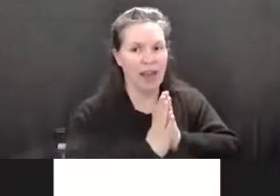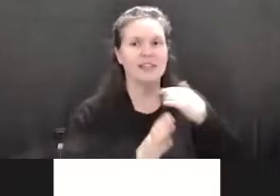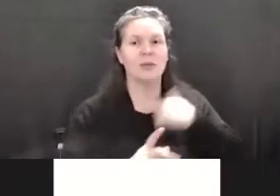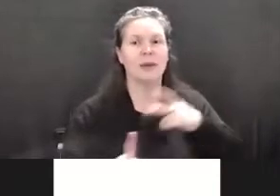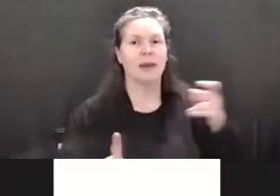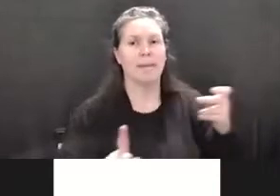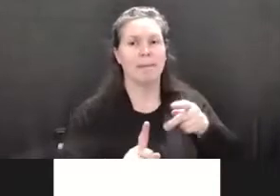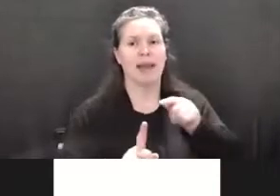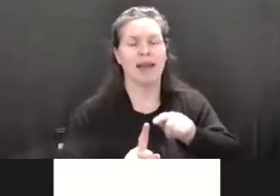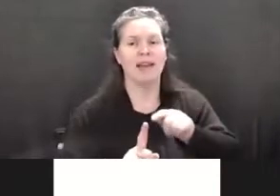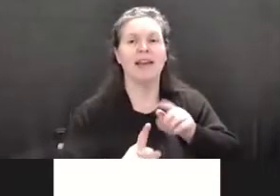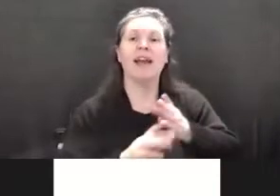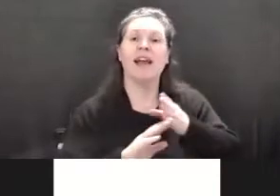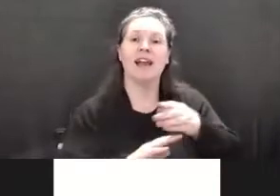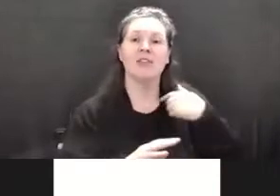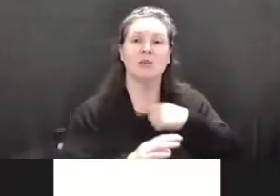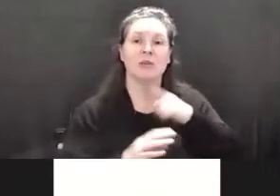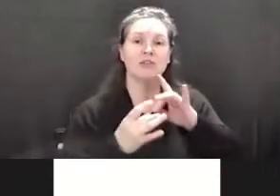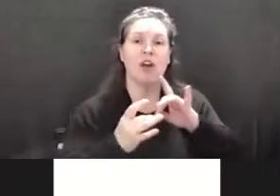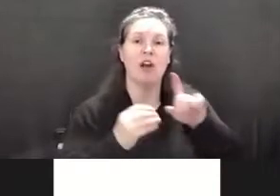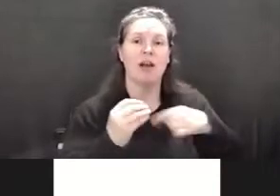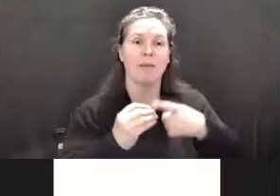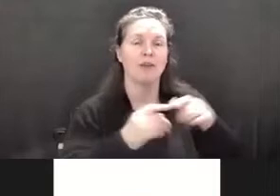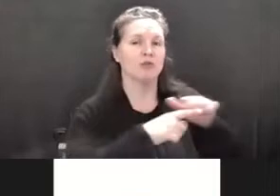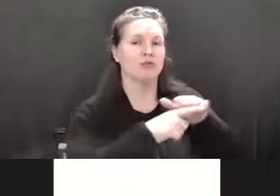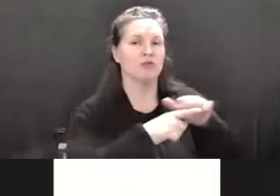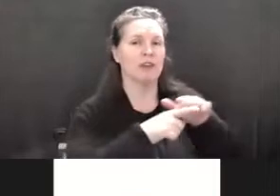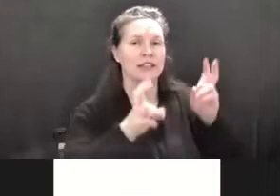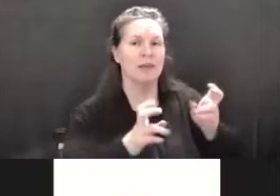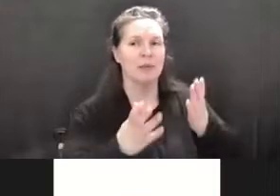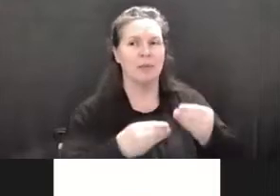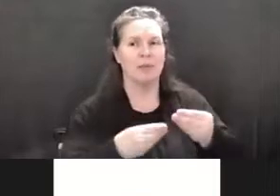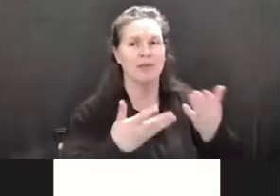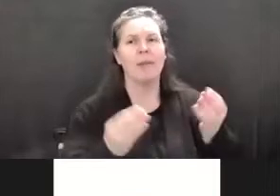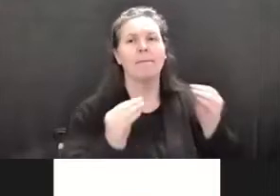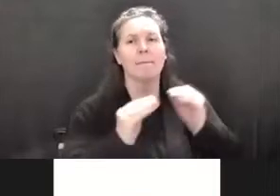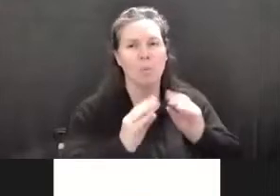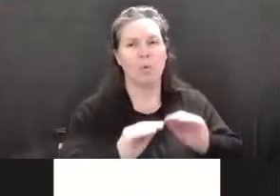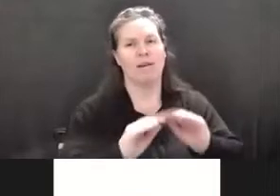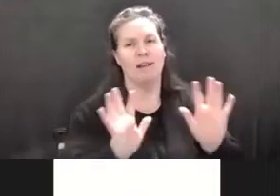after we talk about the training topics, as it might provides more clarity in this section.